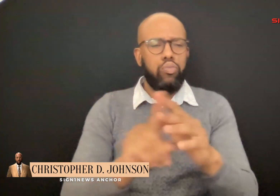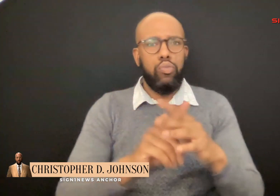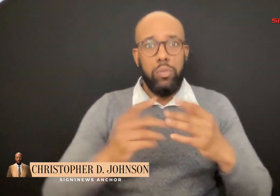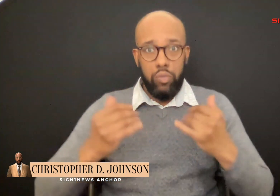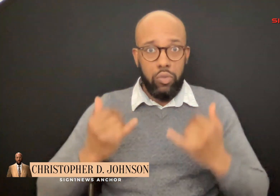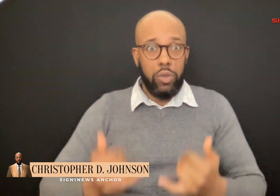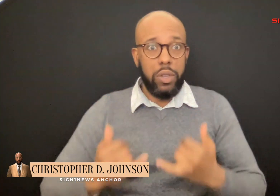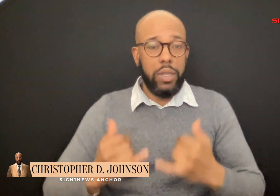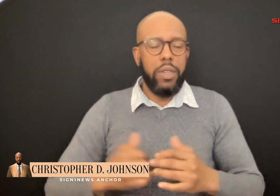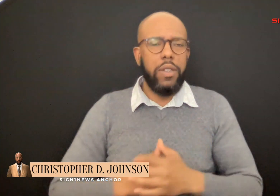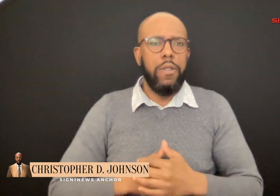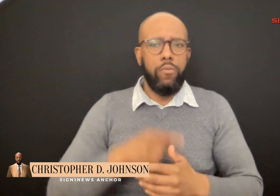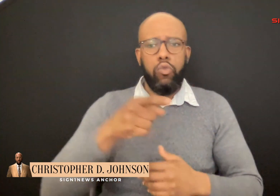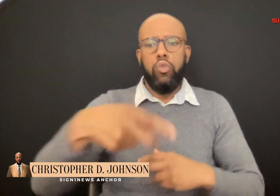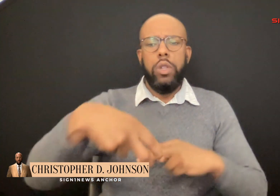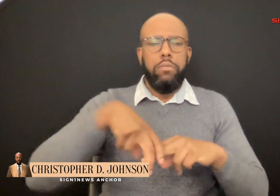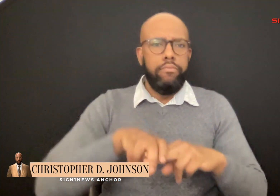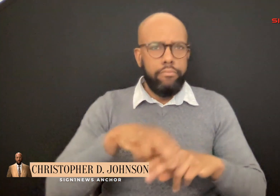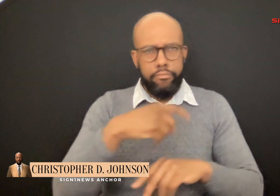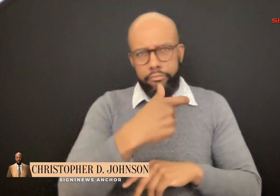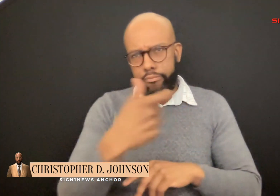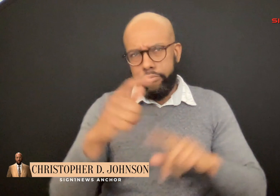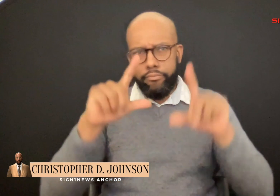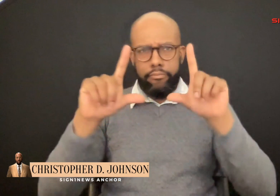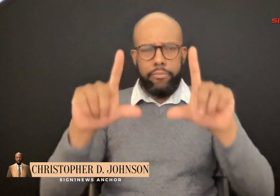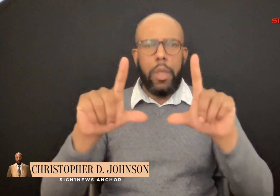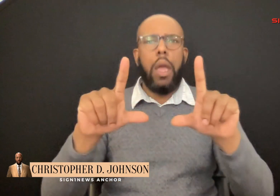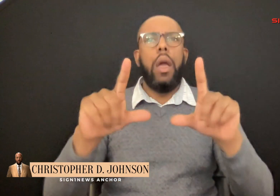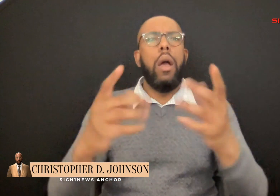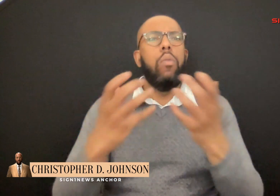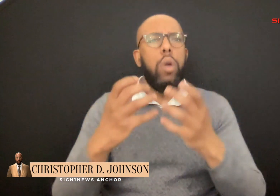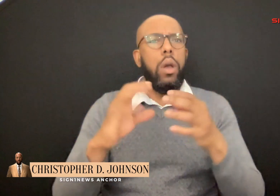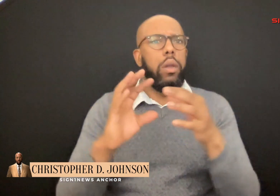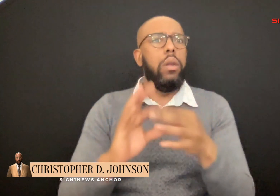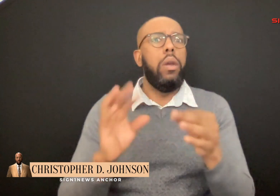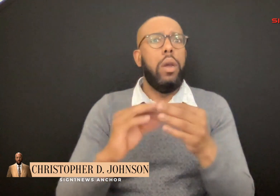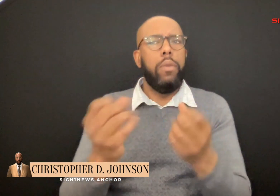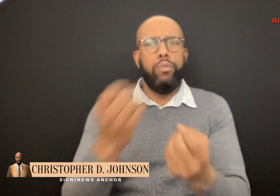If you post an interesting comment about this update we may edit at the bottom of the screen.